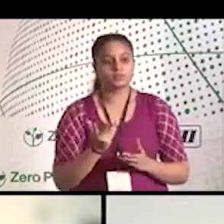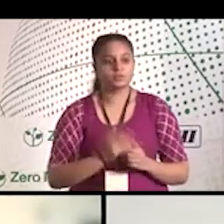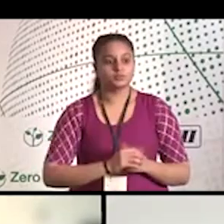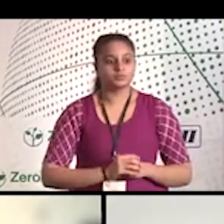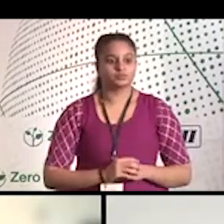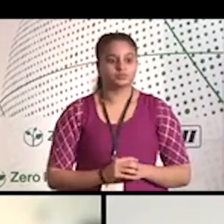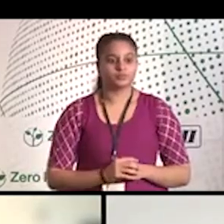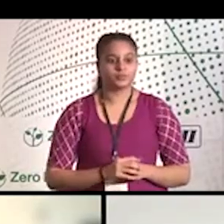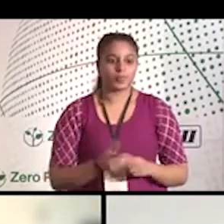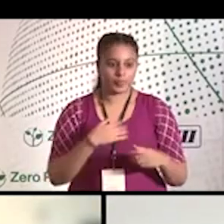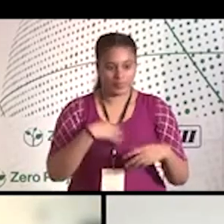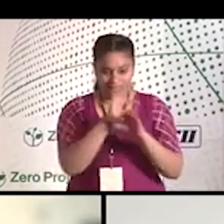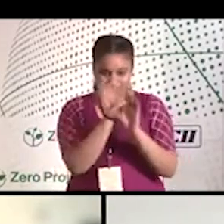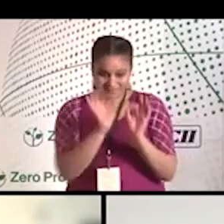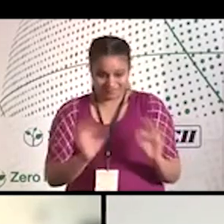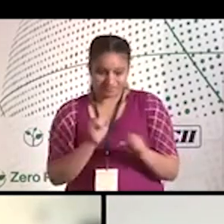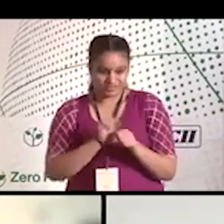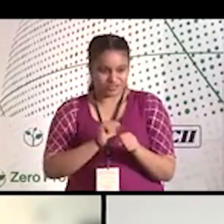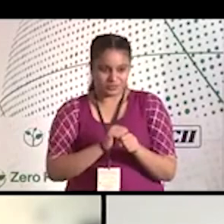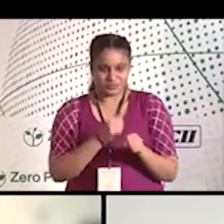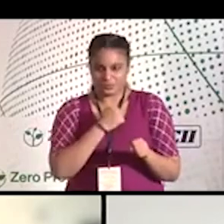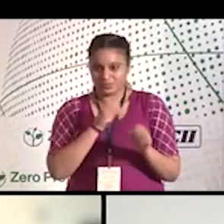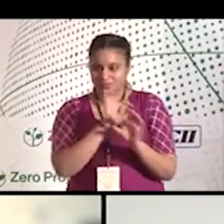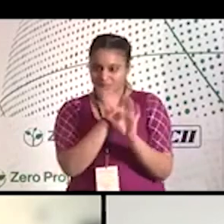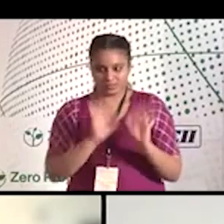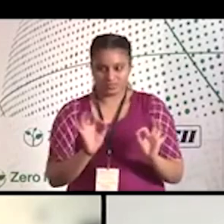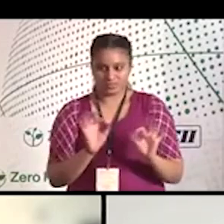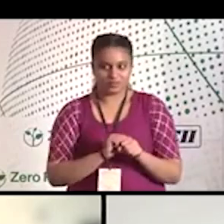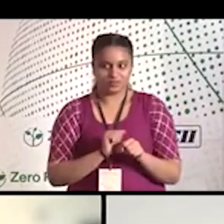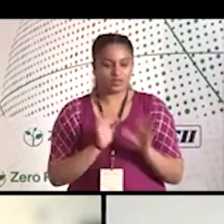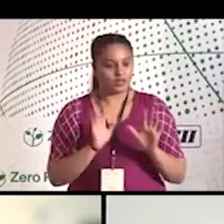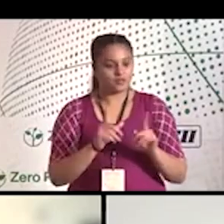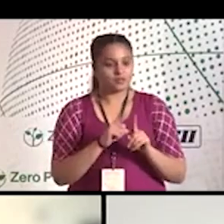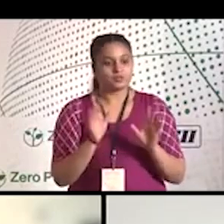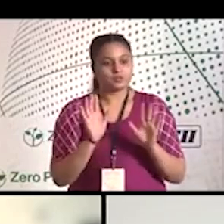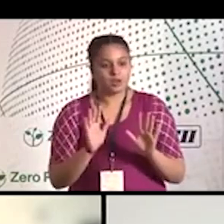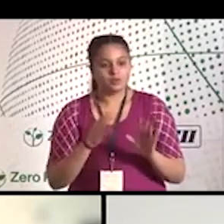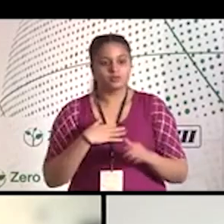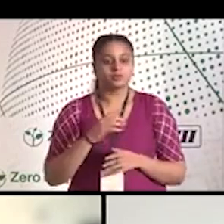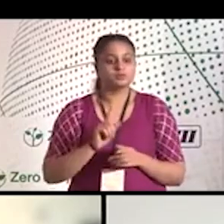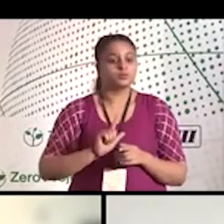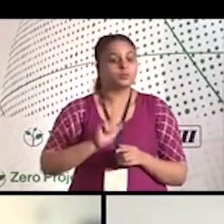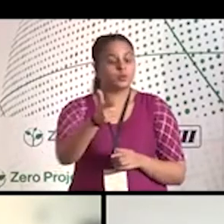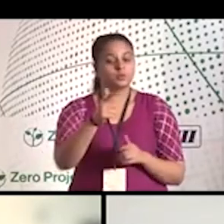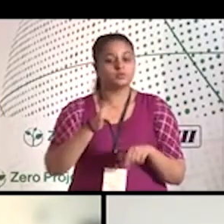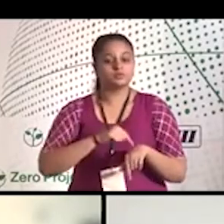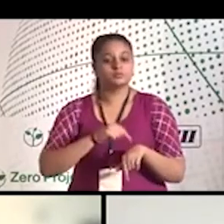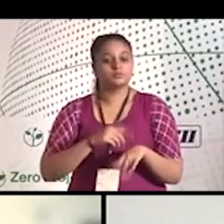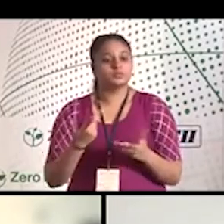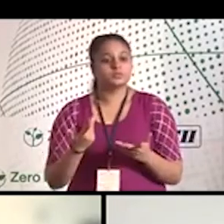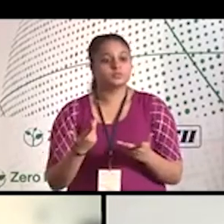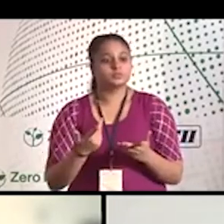for work skills necessary to kind of maintain long term employment. So we address all of those things in our training